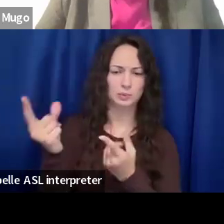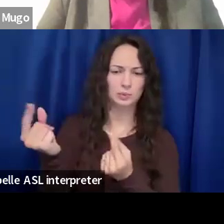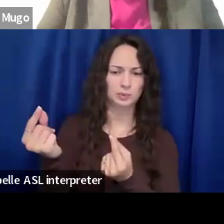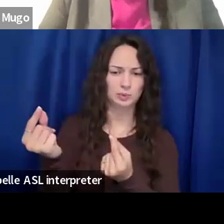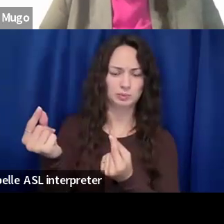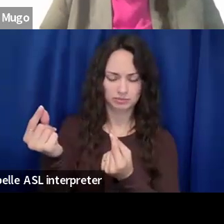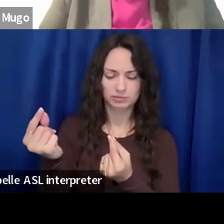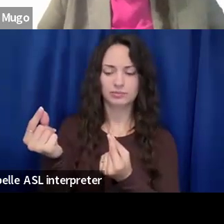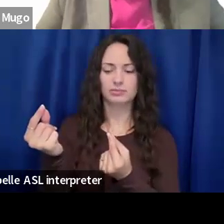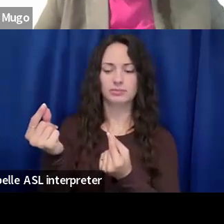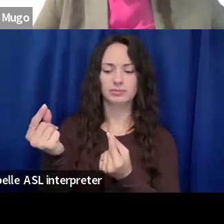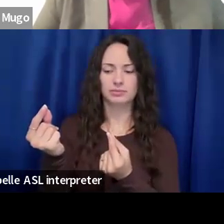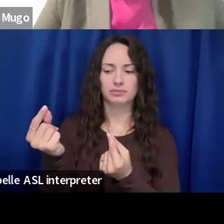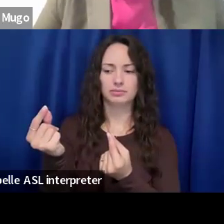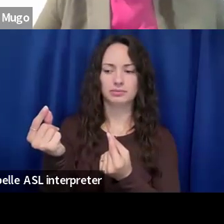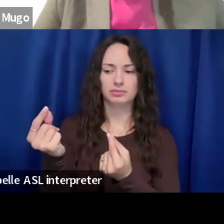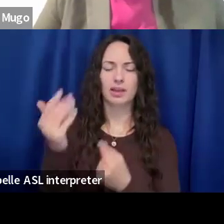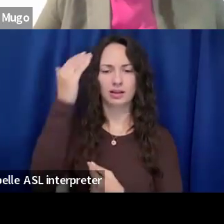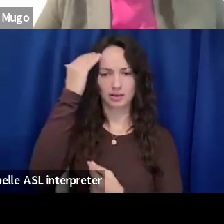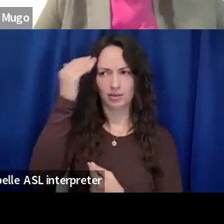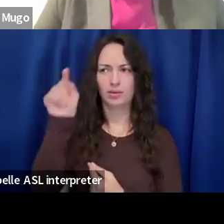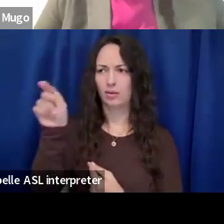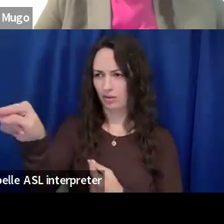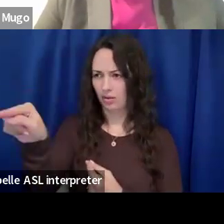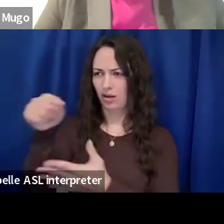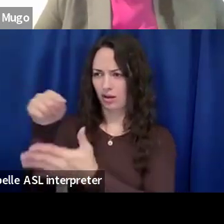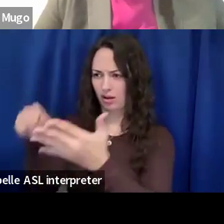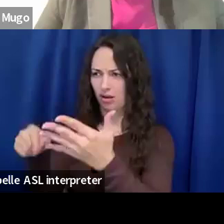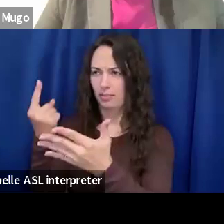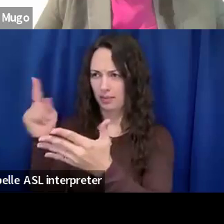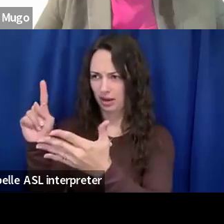some of the things that were working for some programs probably would not